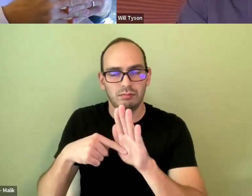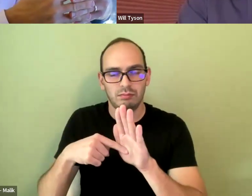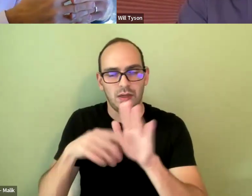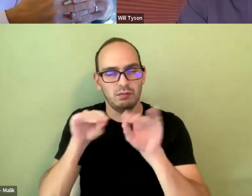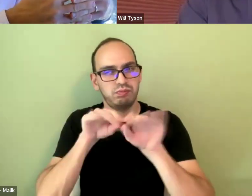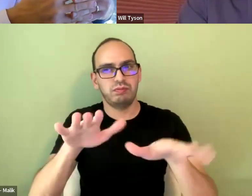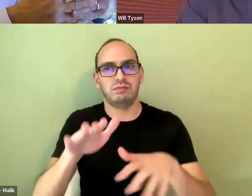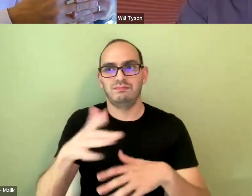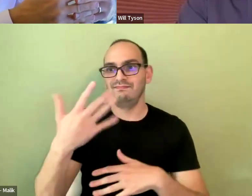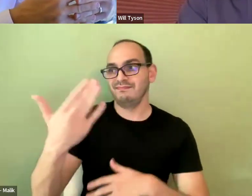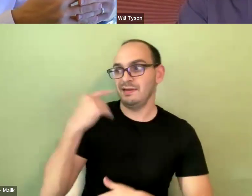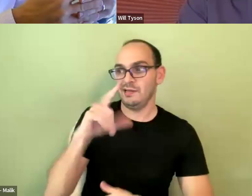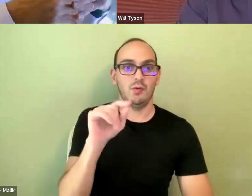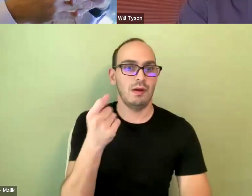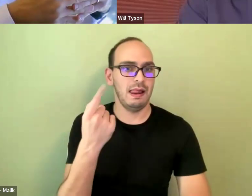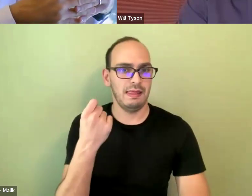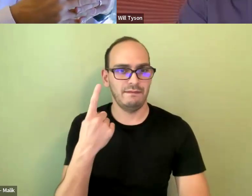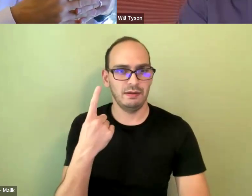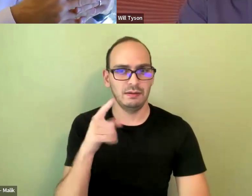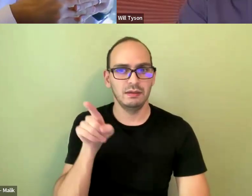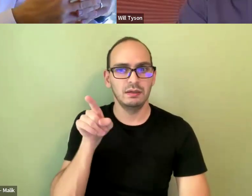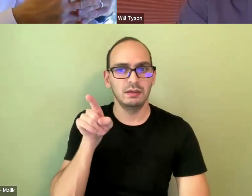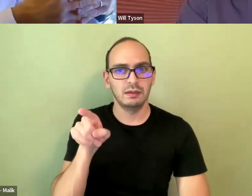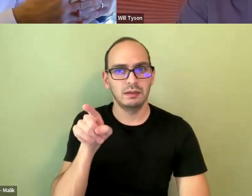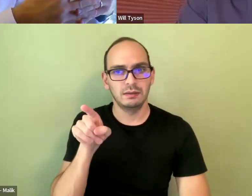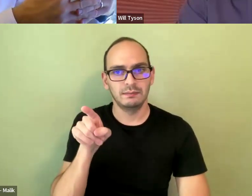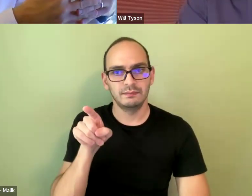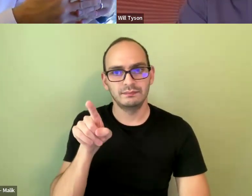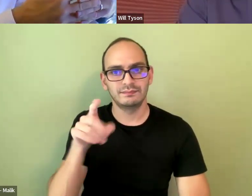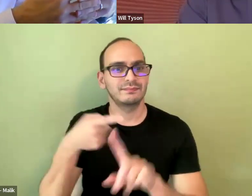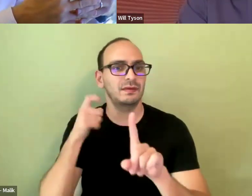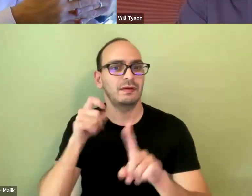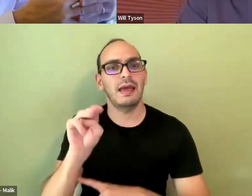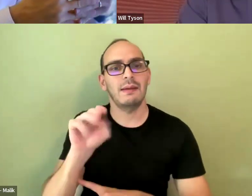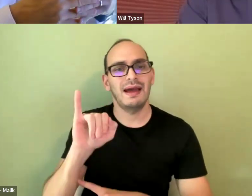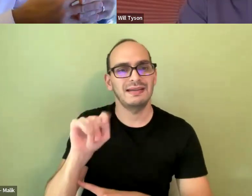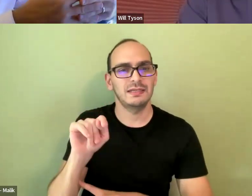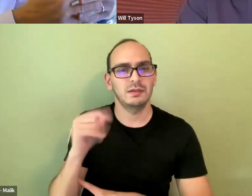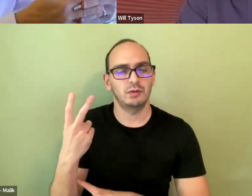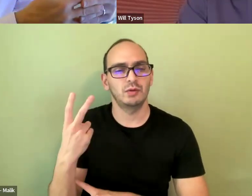2011 my awesome glue an auditor out of MIT. Awesome glue by the way